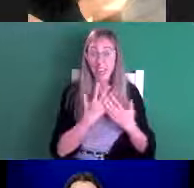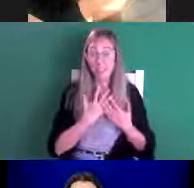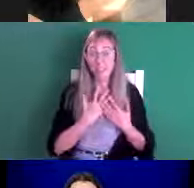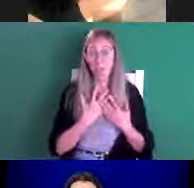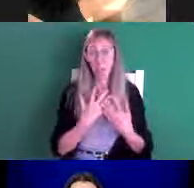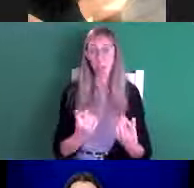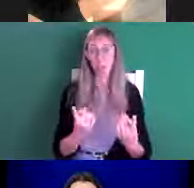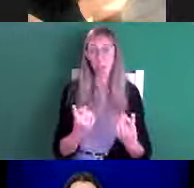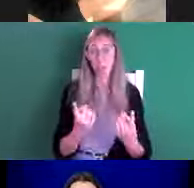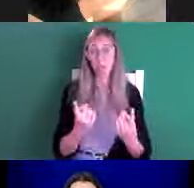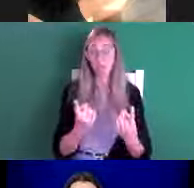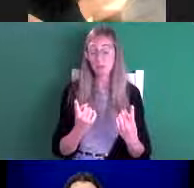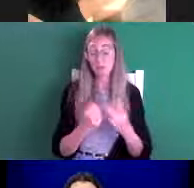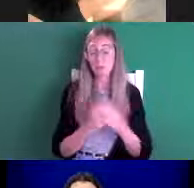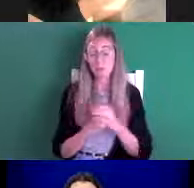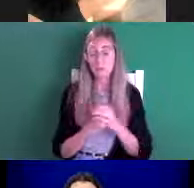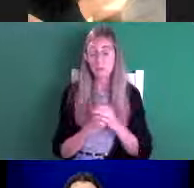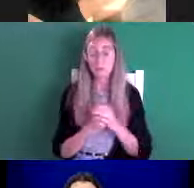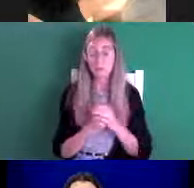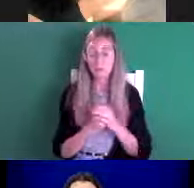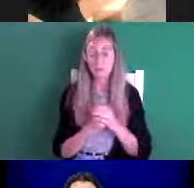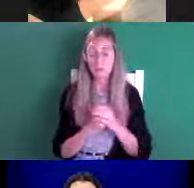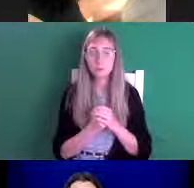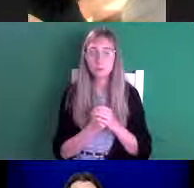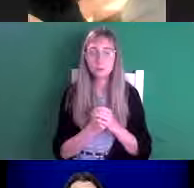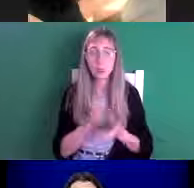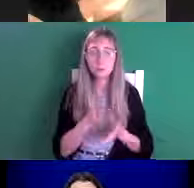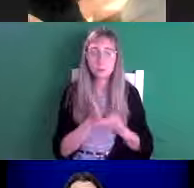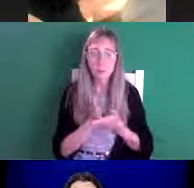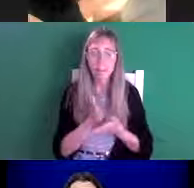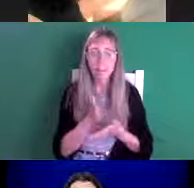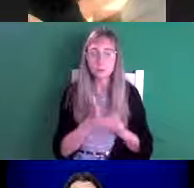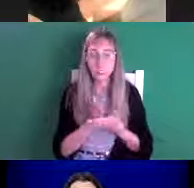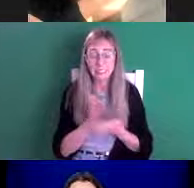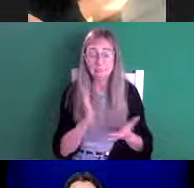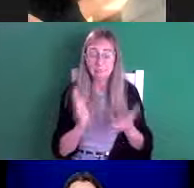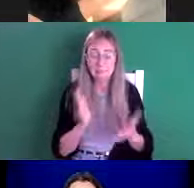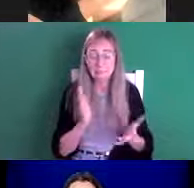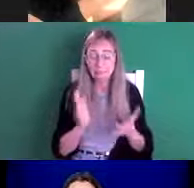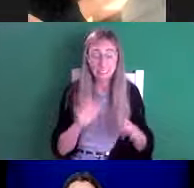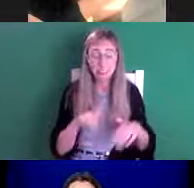with the criteria so i really think it's good to think we don't want people to exploit themselves